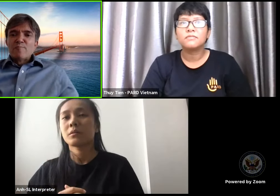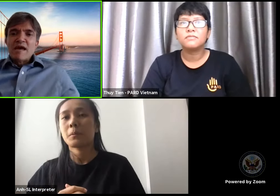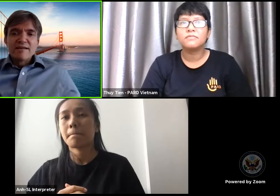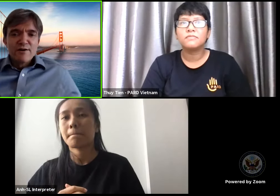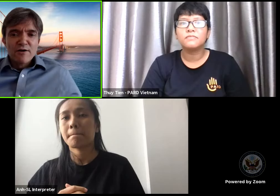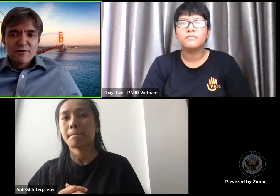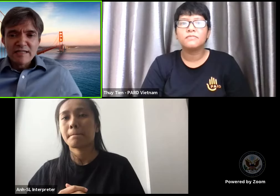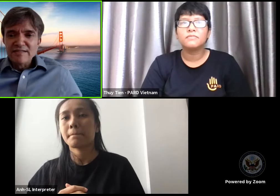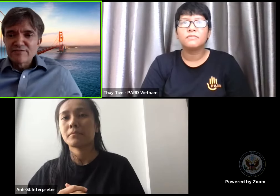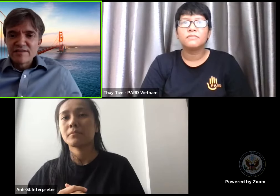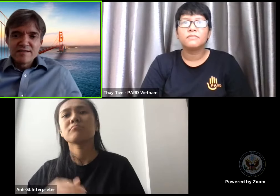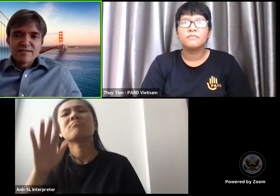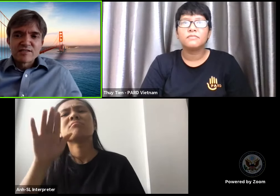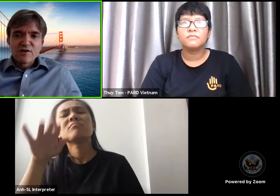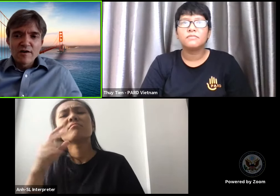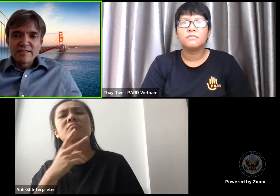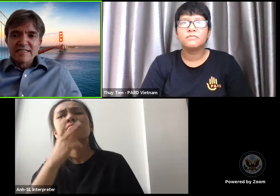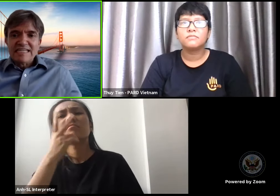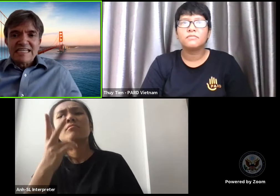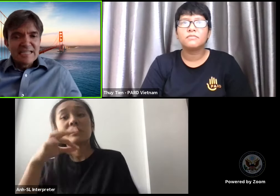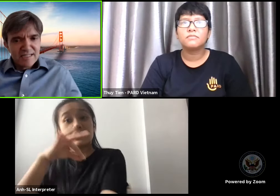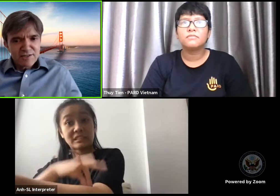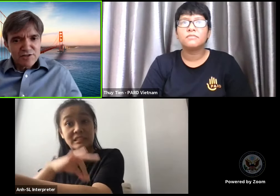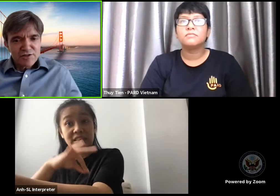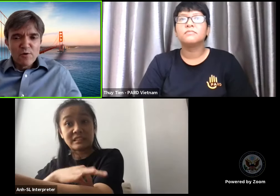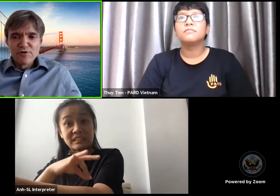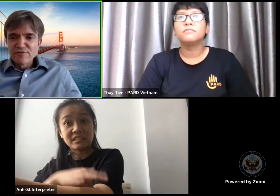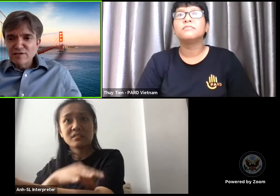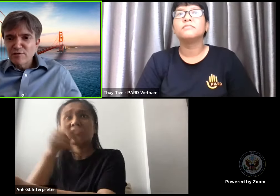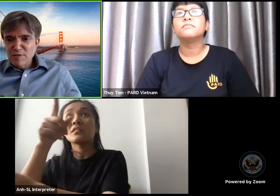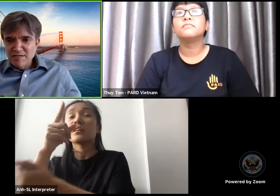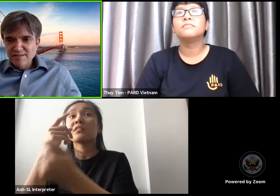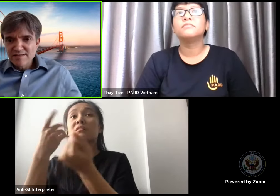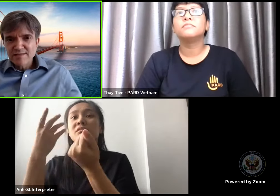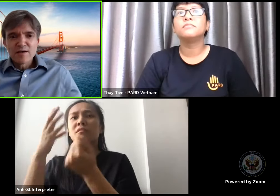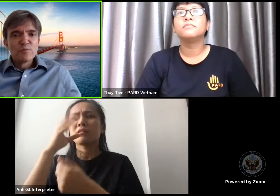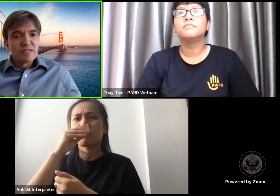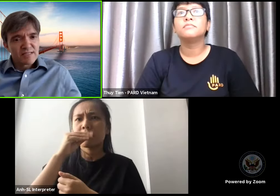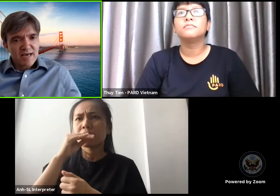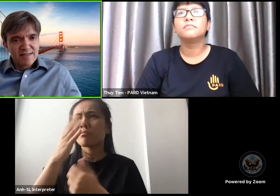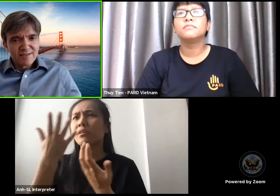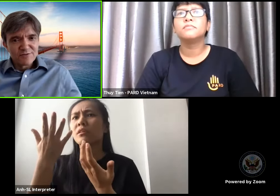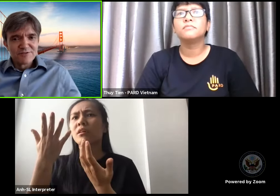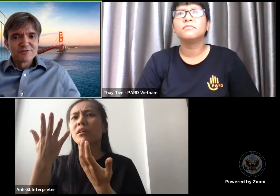may I know if Tien is talking in English or Vietnamese with sign language?